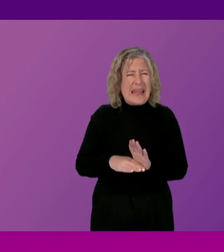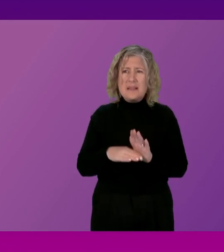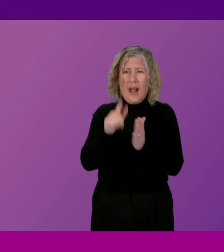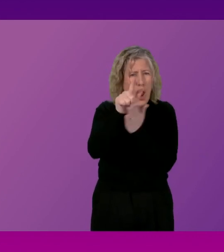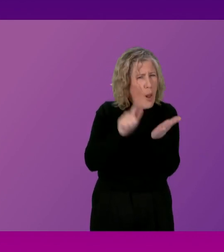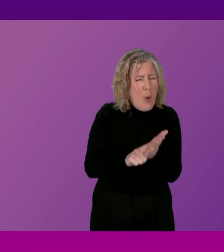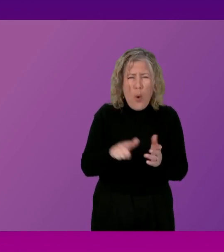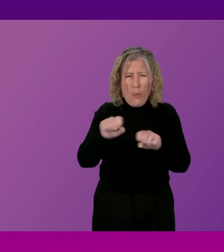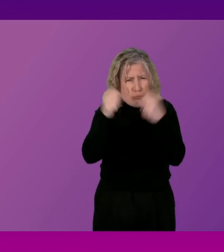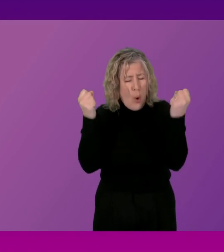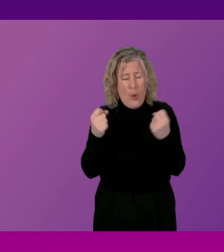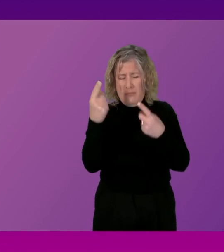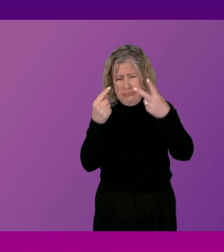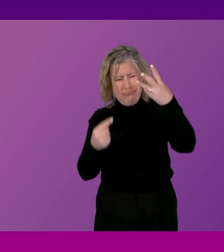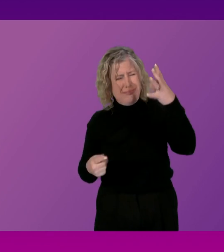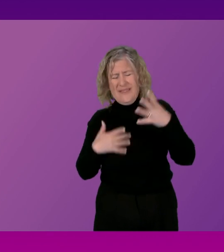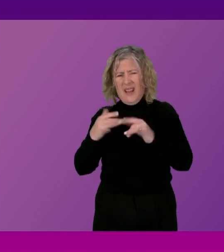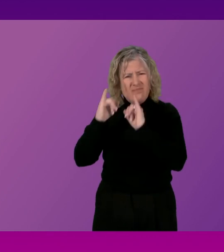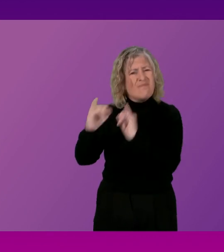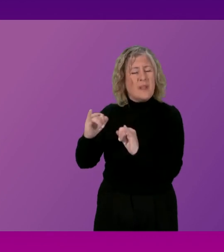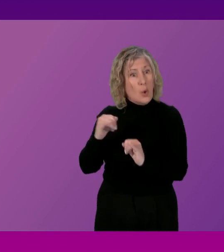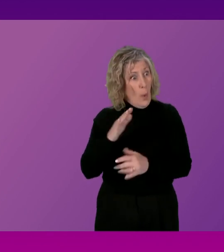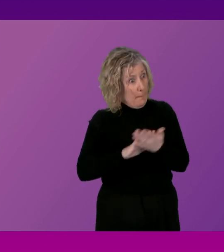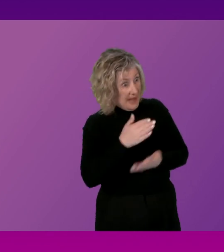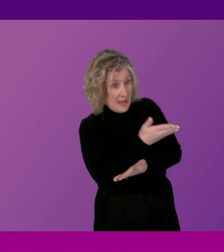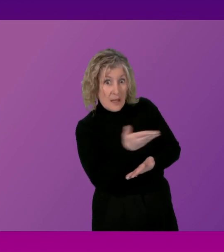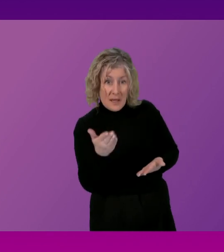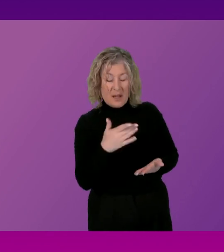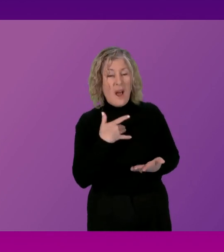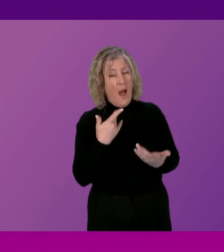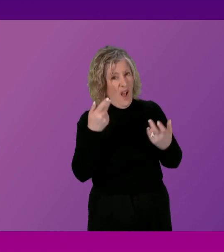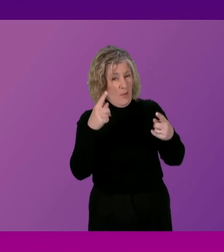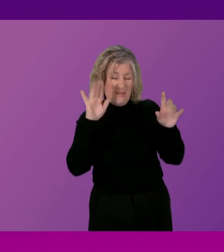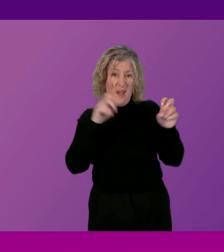Does the First Minister regret letting down those families and so many others?